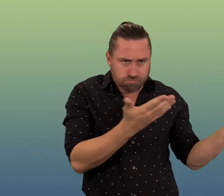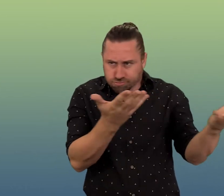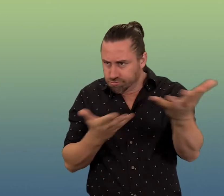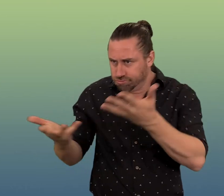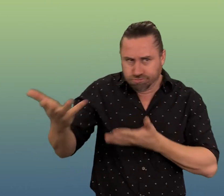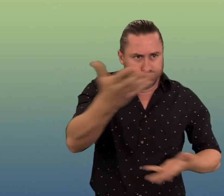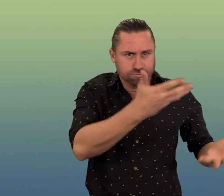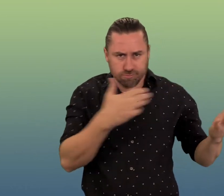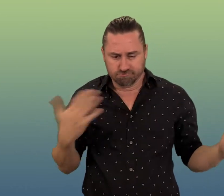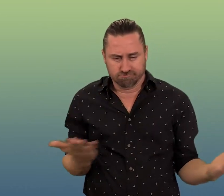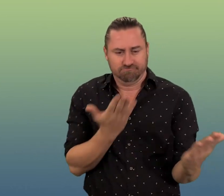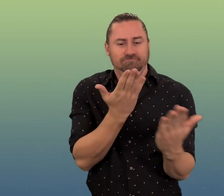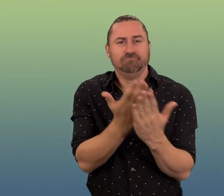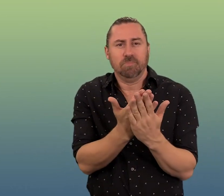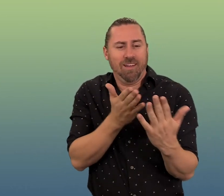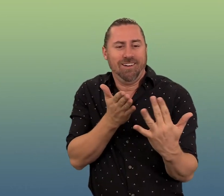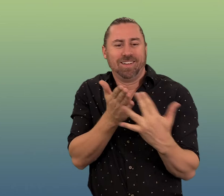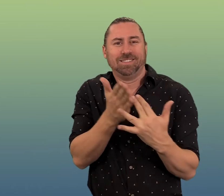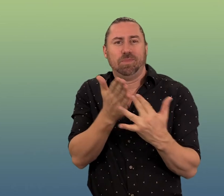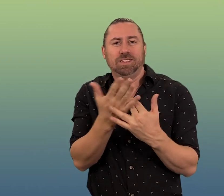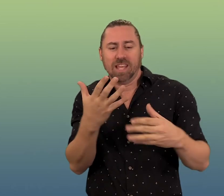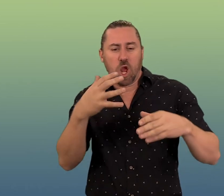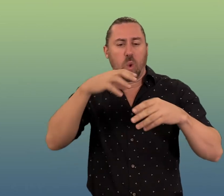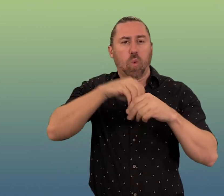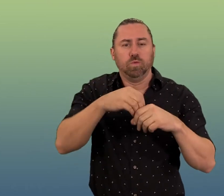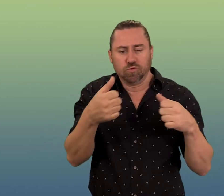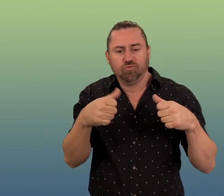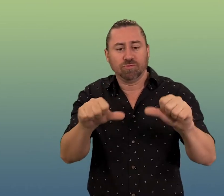to co-design the accessibility and inclusion strategy,